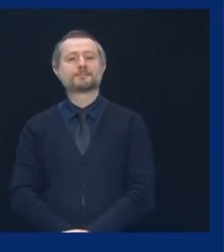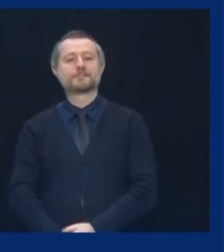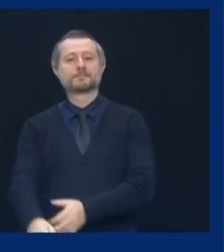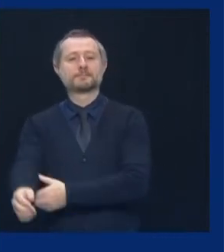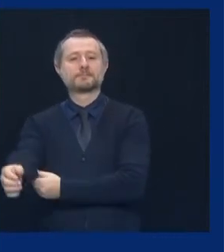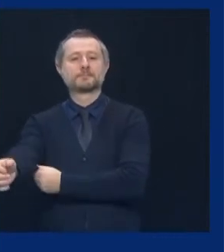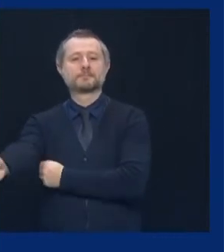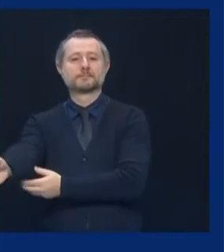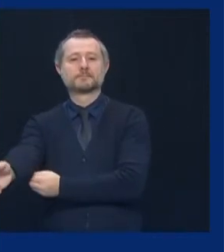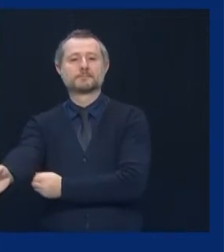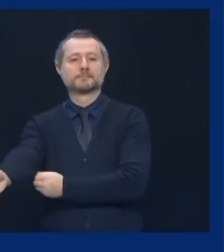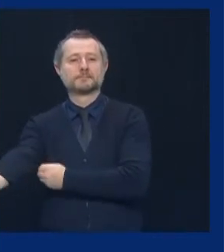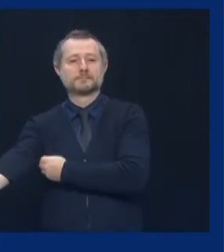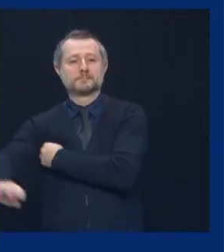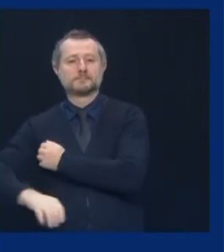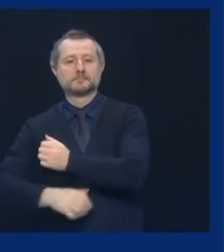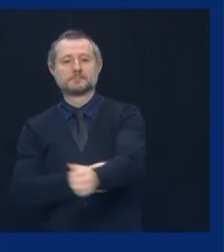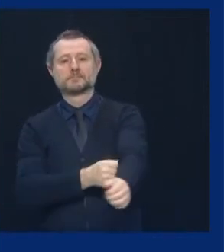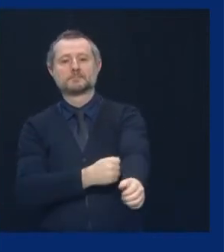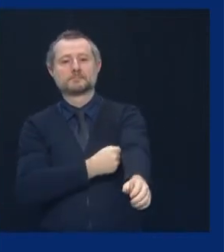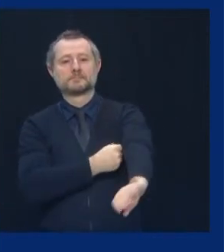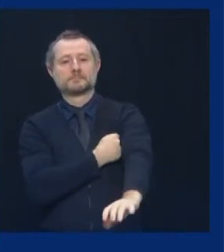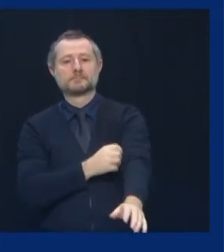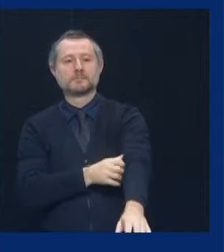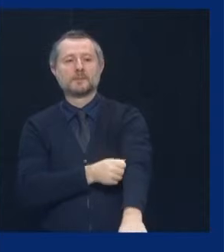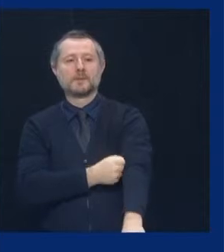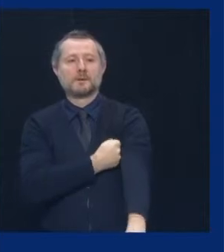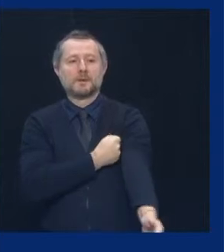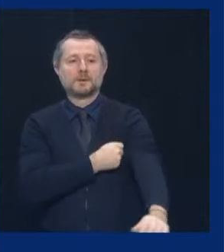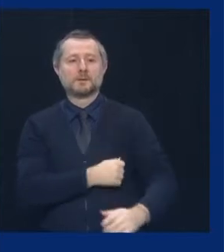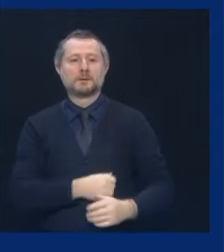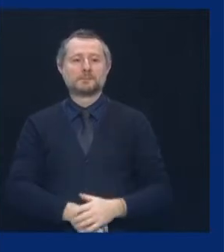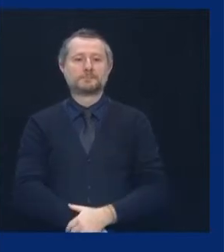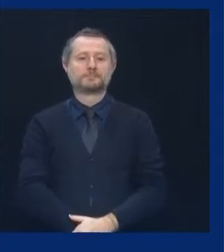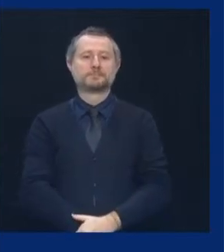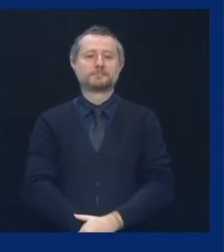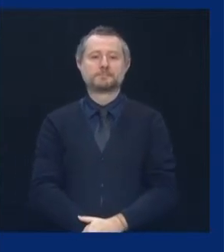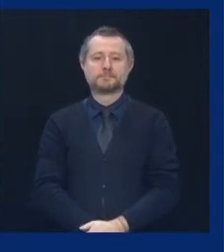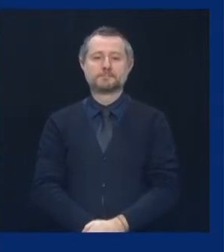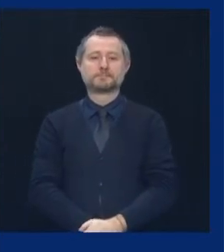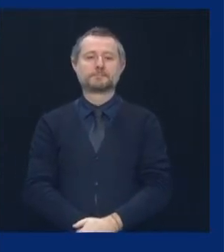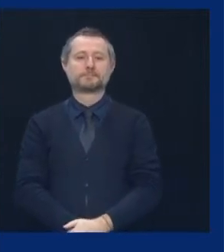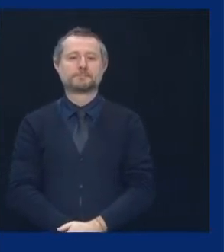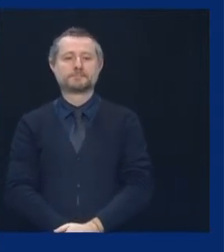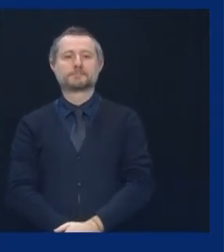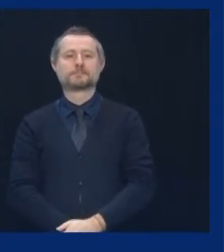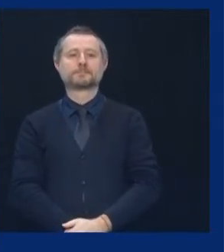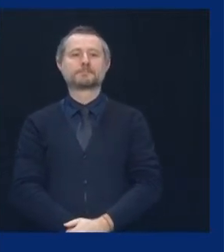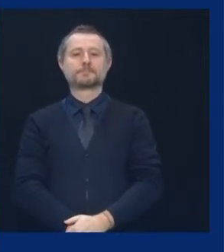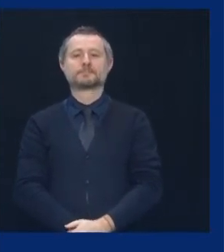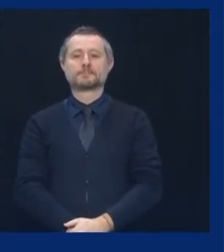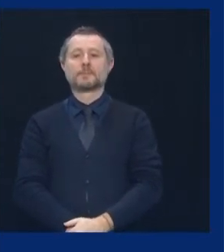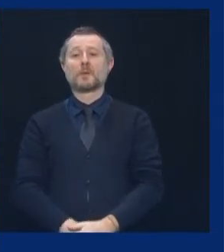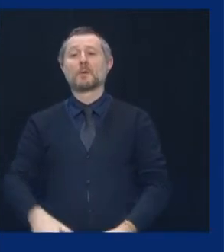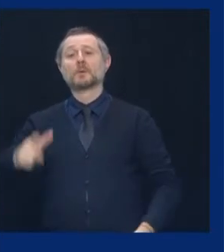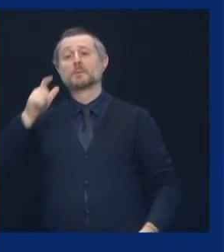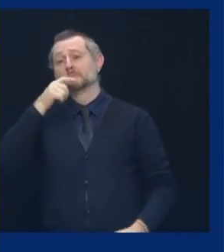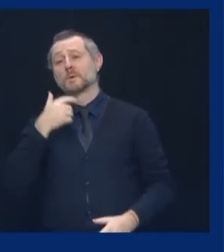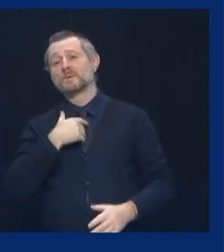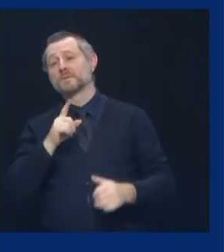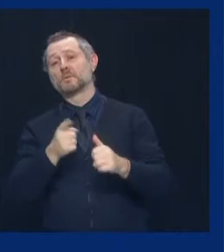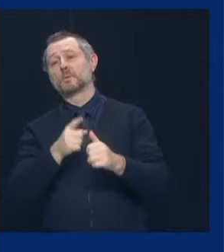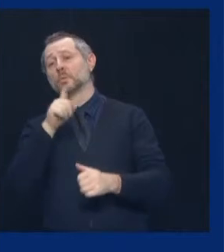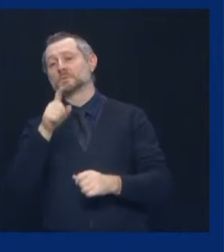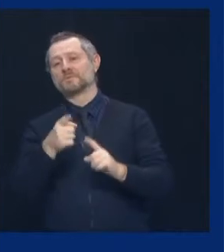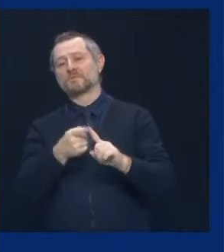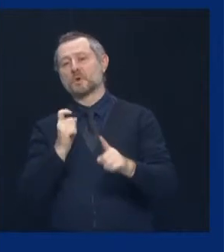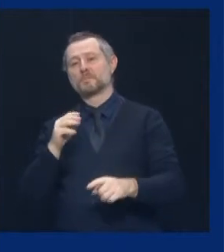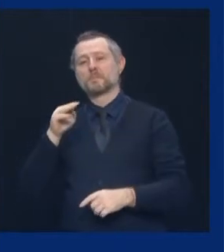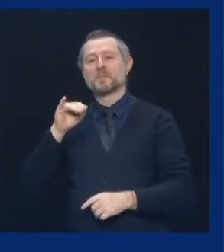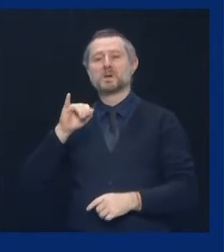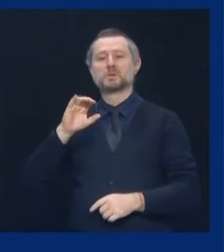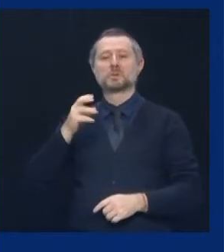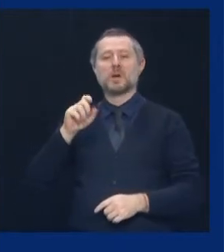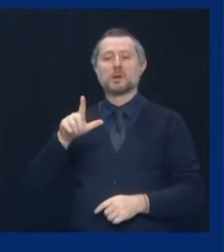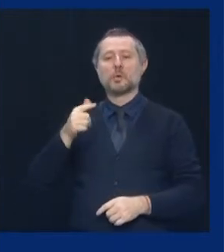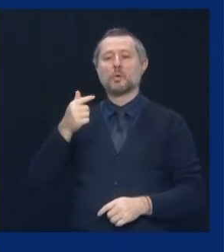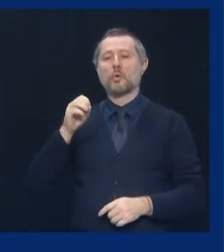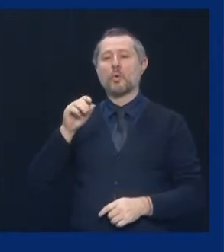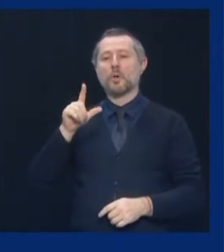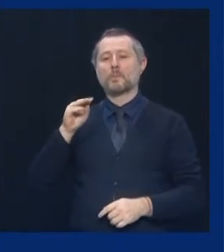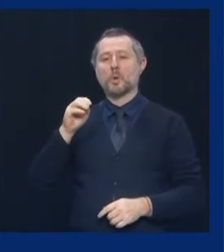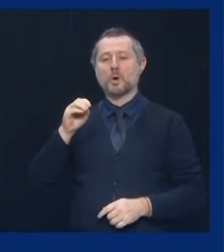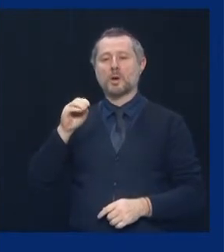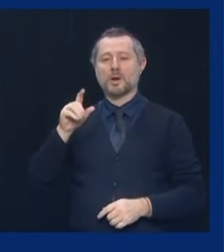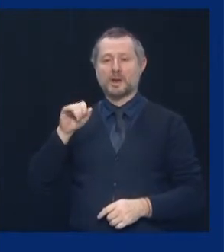THE Q & A ROSTER.